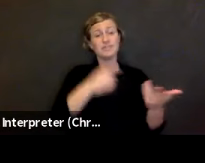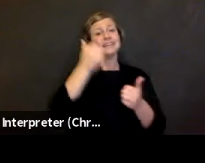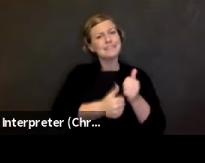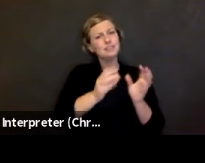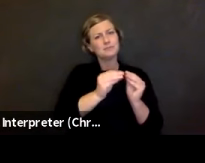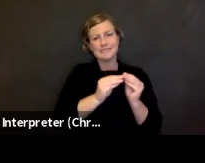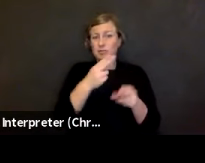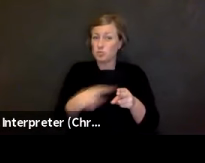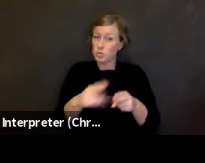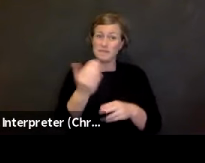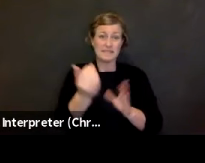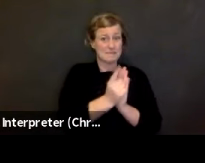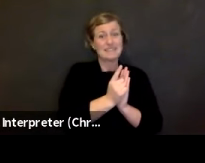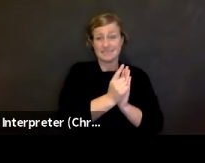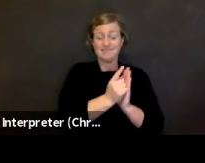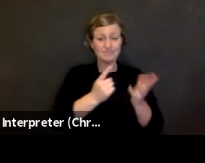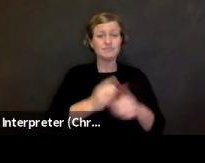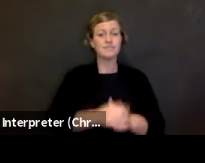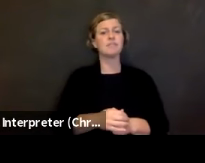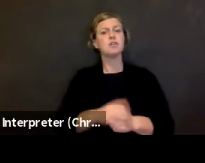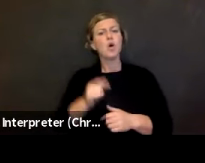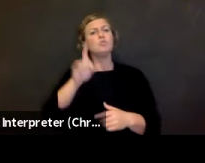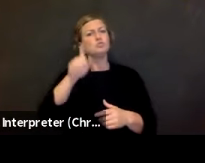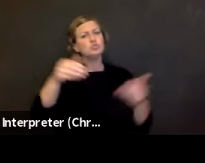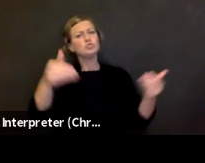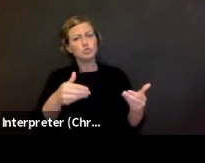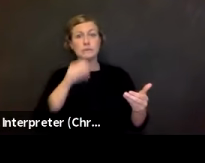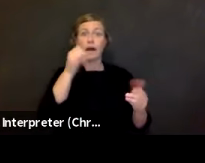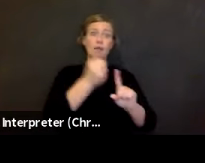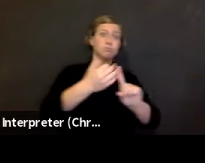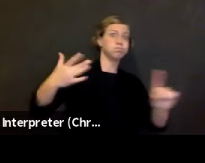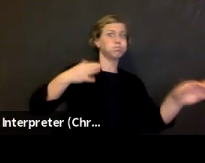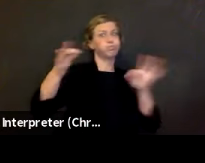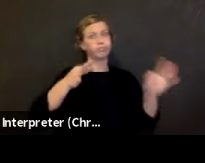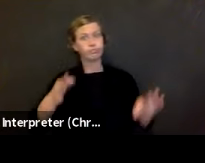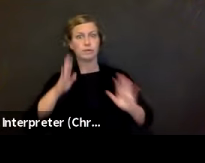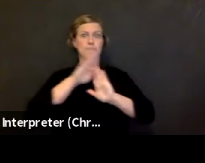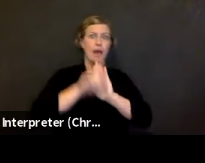on the calendar because these meetings are only 15 minutes long.